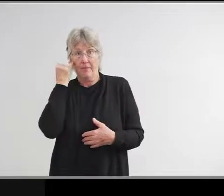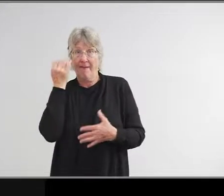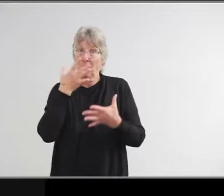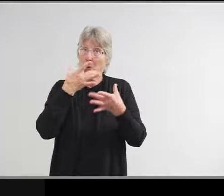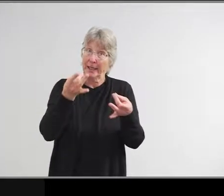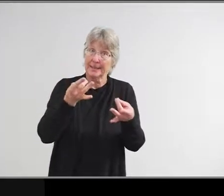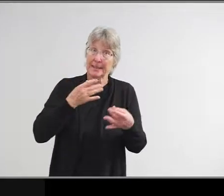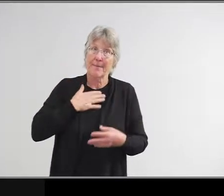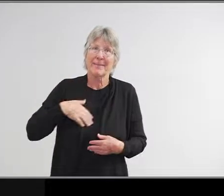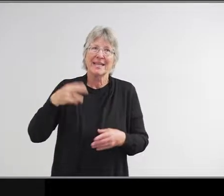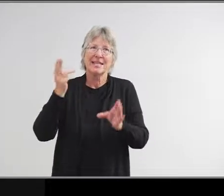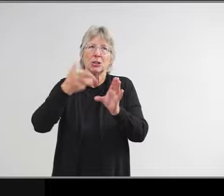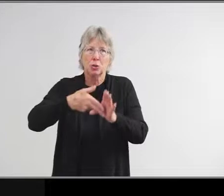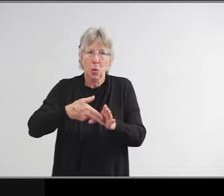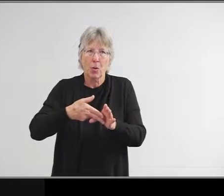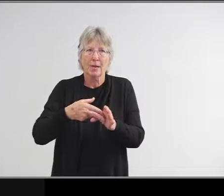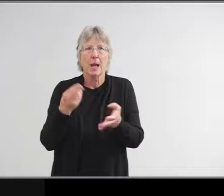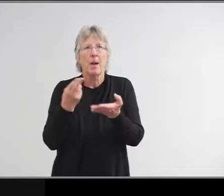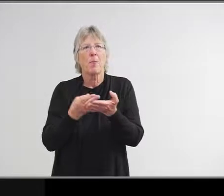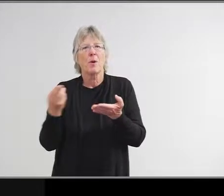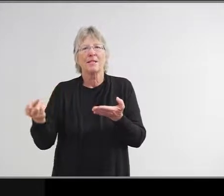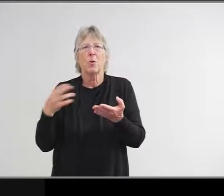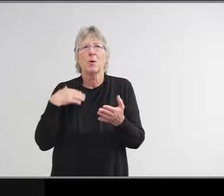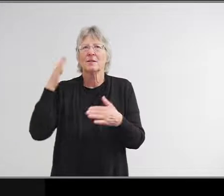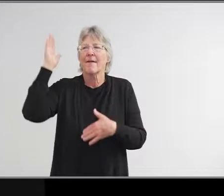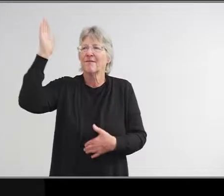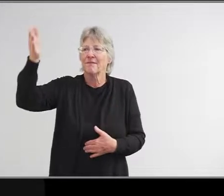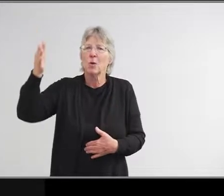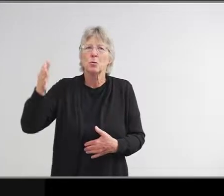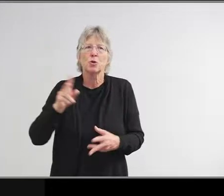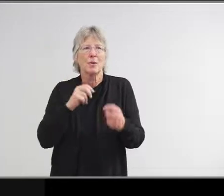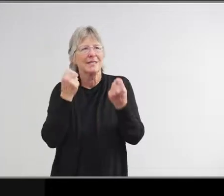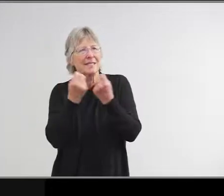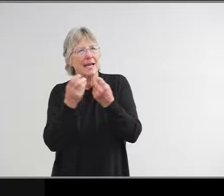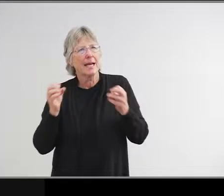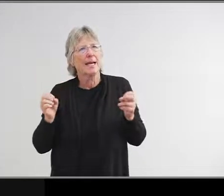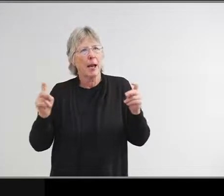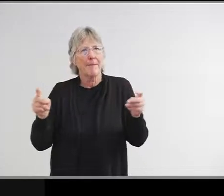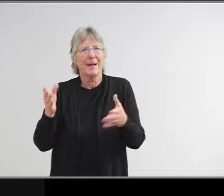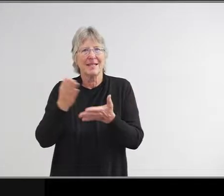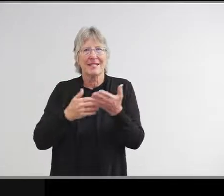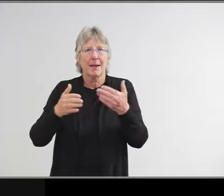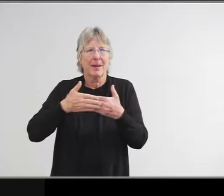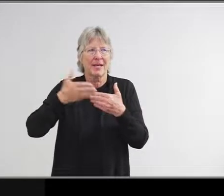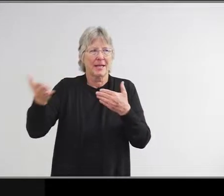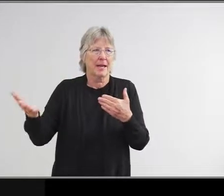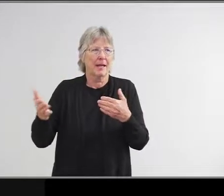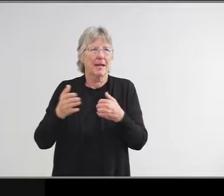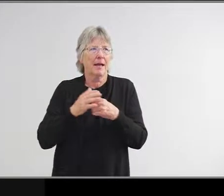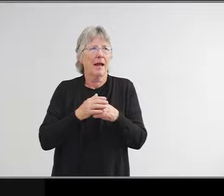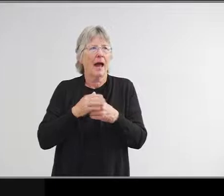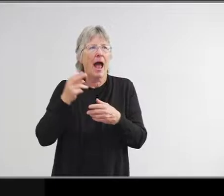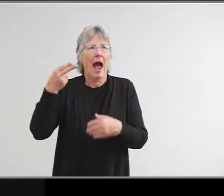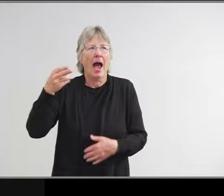Resources and future teaming opportunities with higher educations are some of the next steps high school TLs have been working towards.